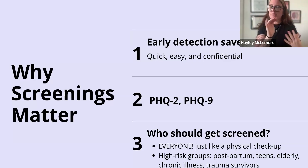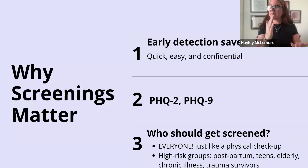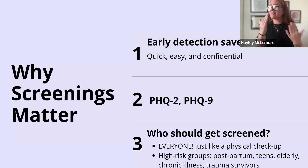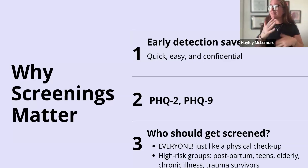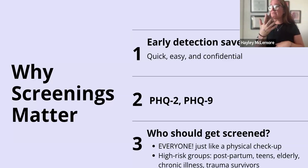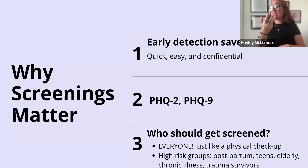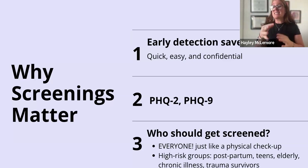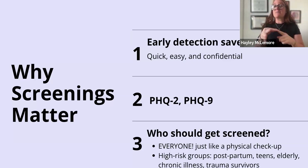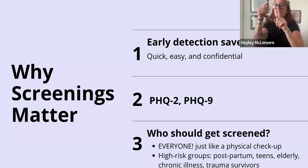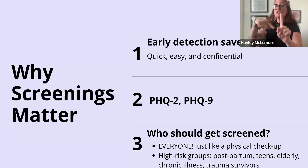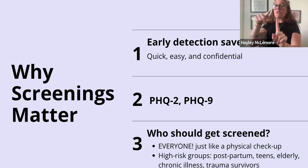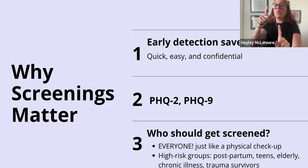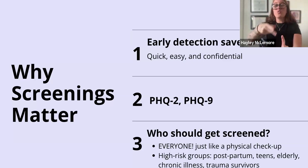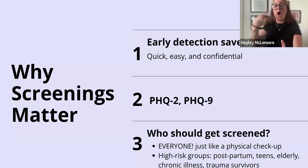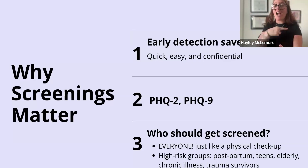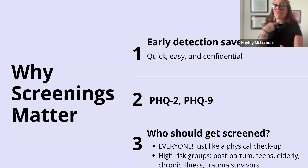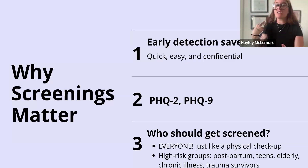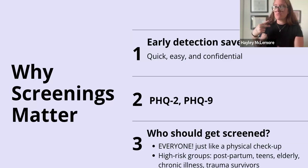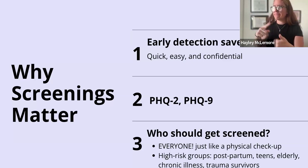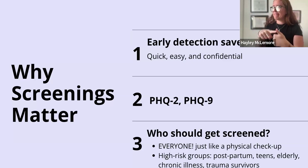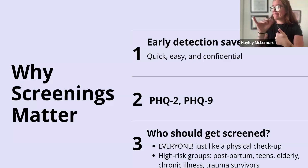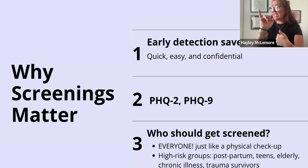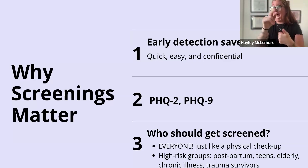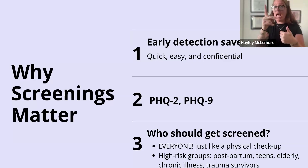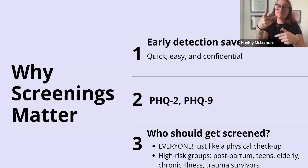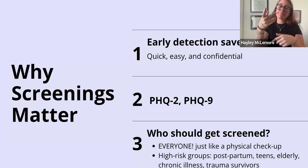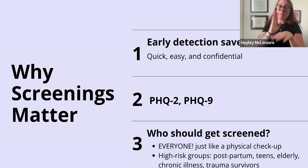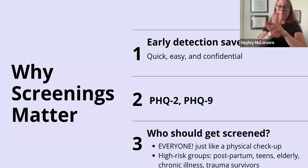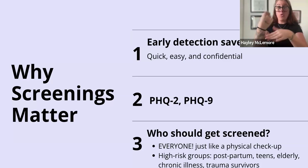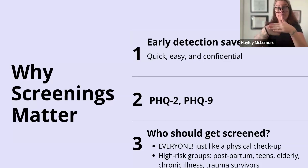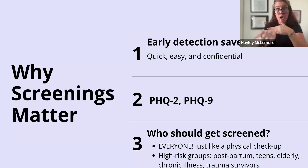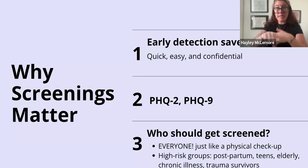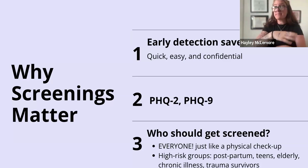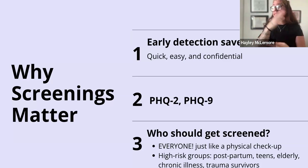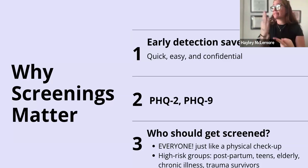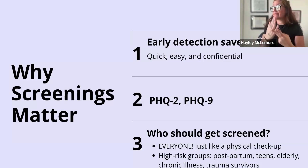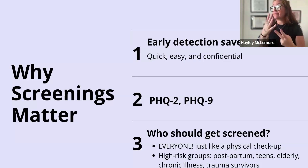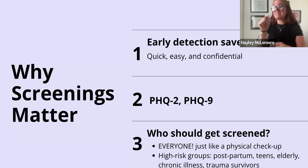would get a screening for depression, as well, especially those who are at high risk capacities,